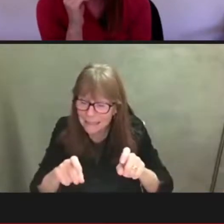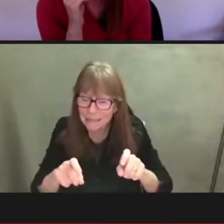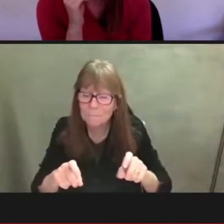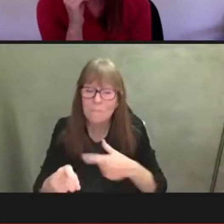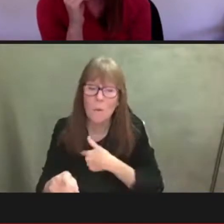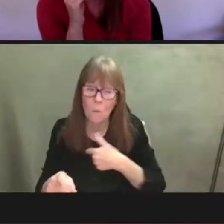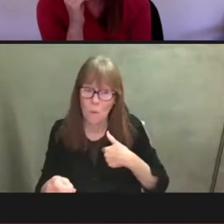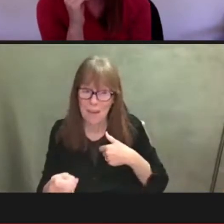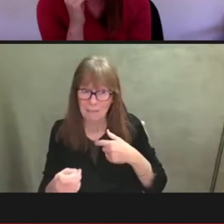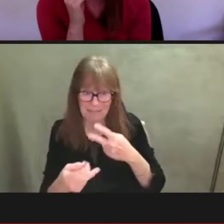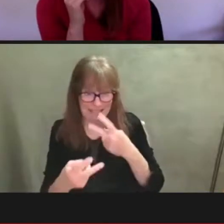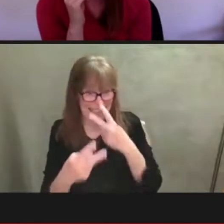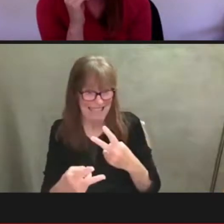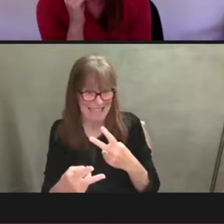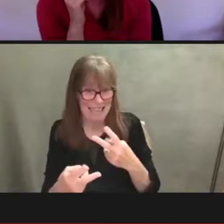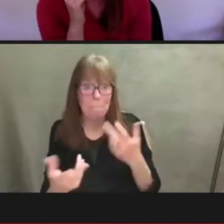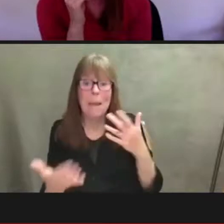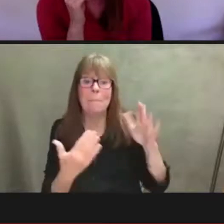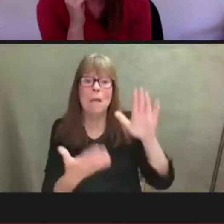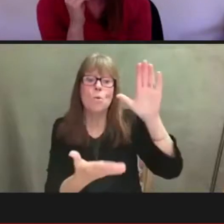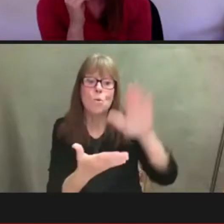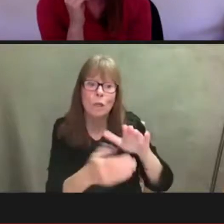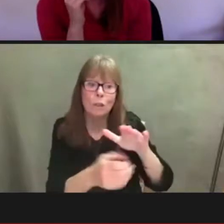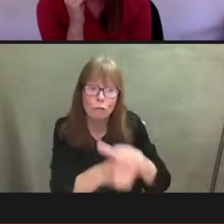maybe relieve stress but not actually build skills.